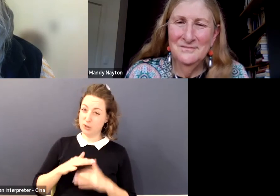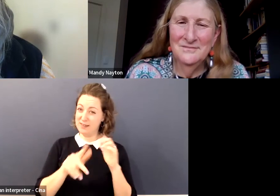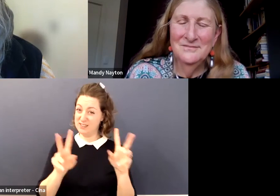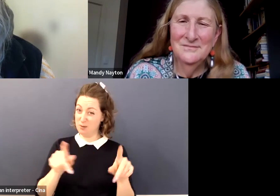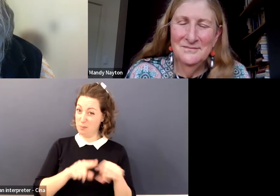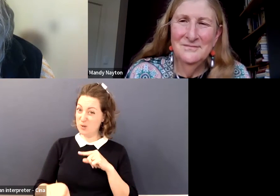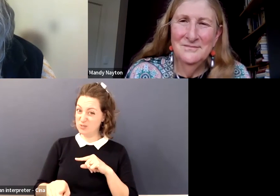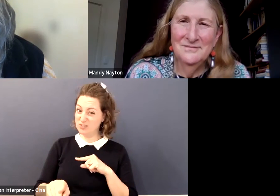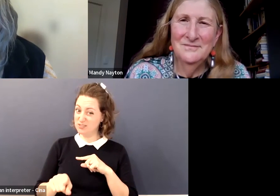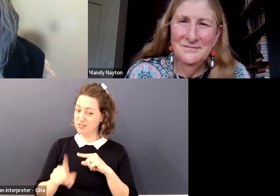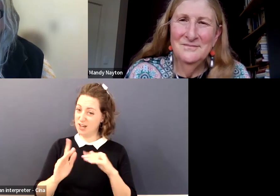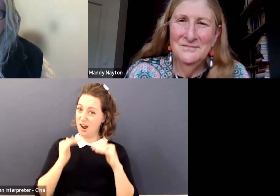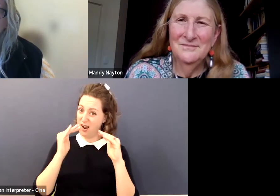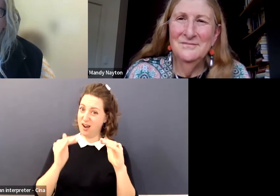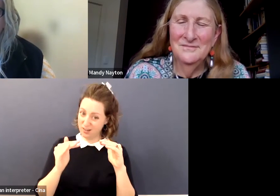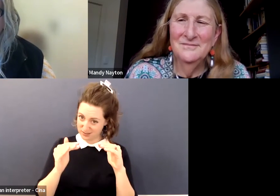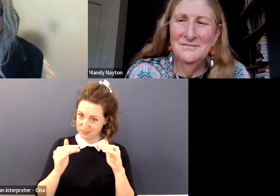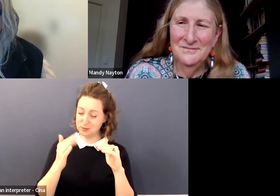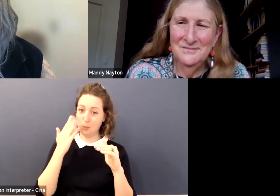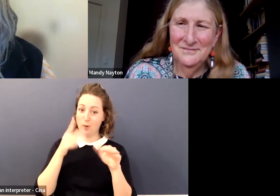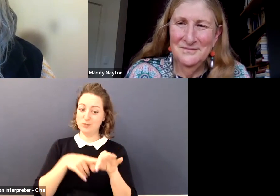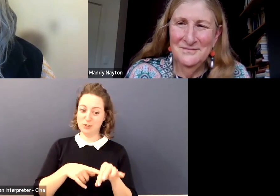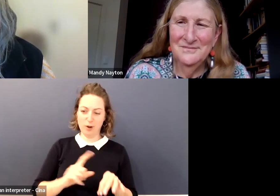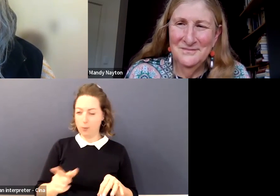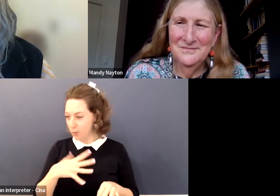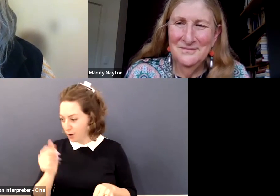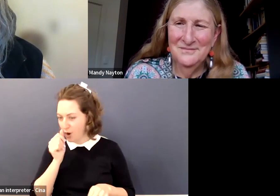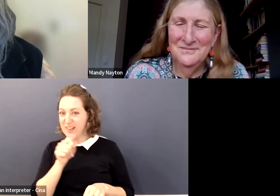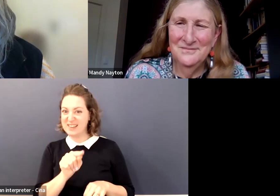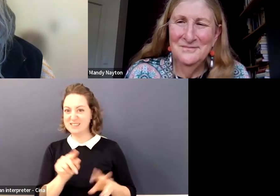each time we have a survey. They'll really appreciate and value the time you've given